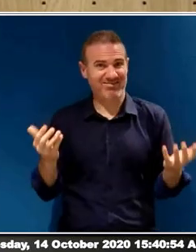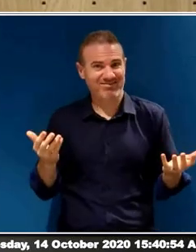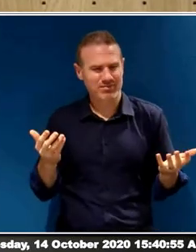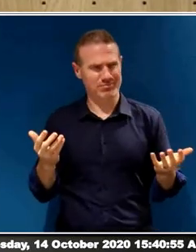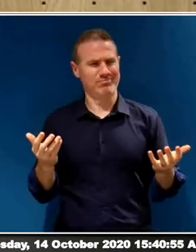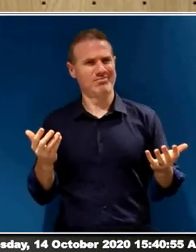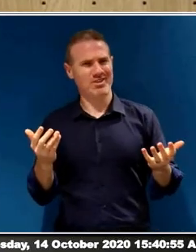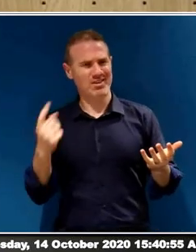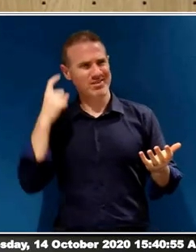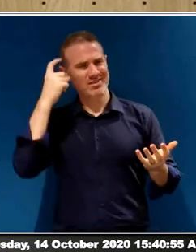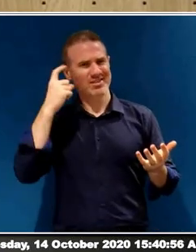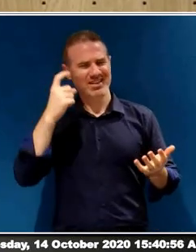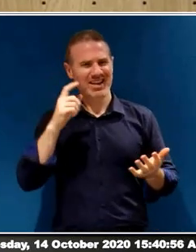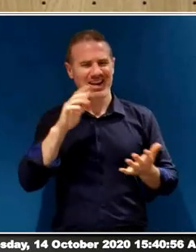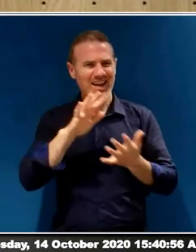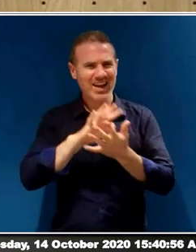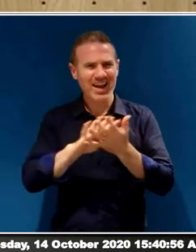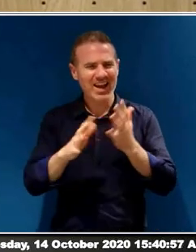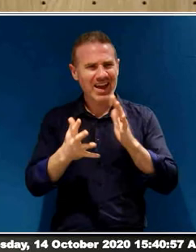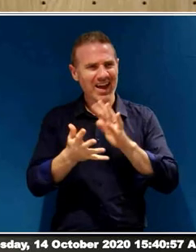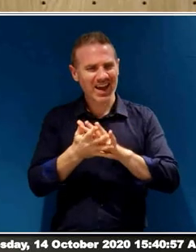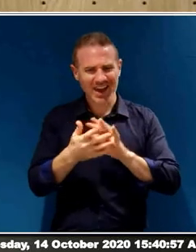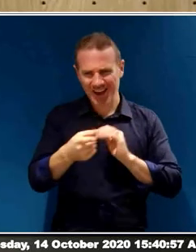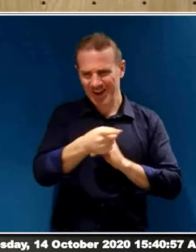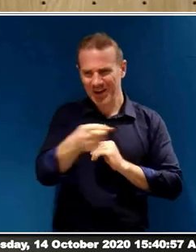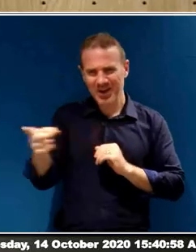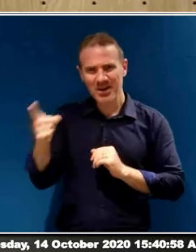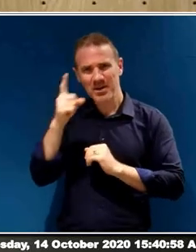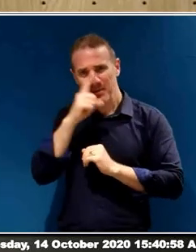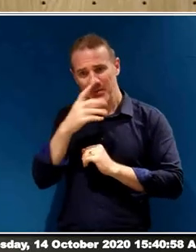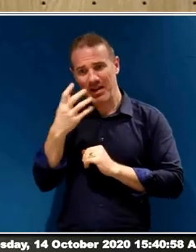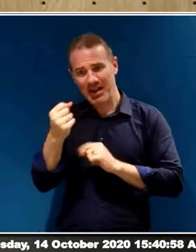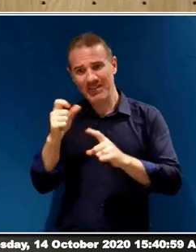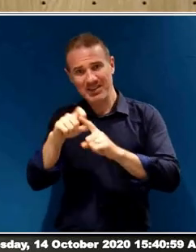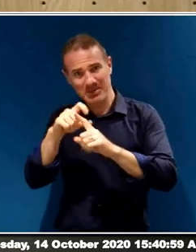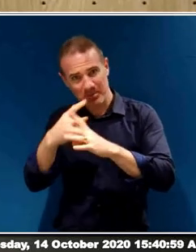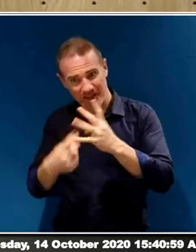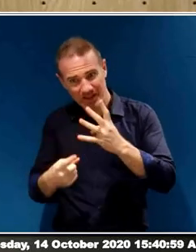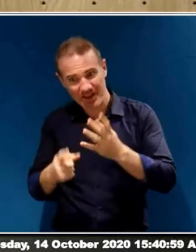disability to be advocates in their own lives as adults if we didn't take that